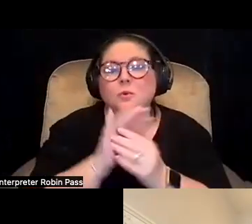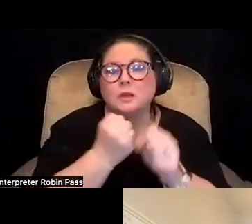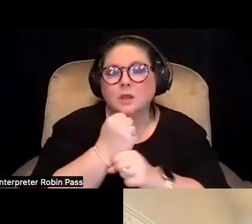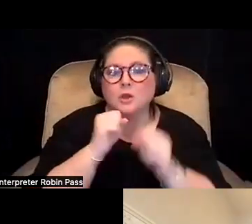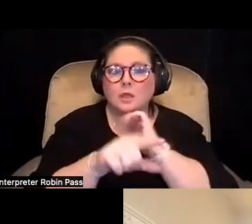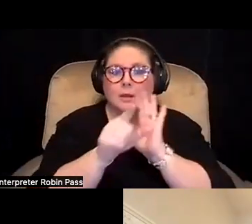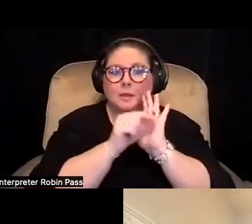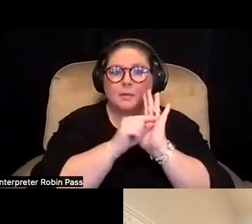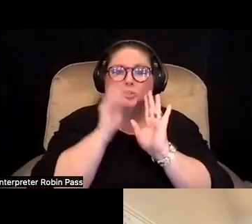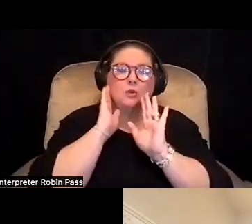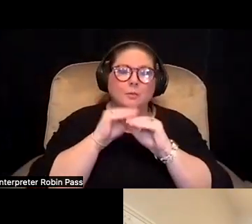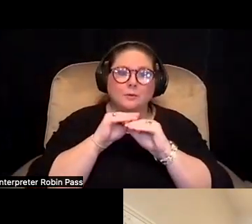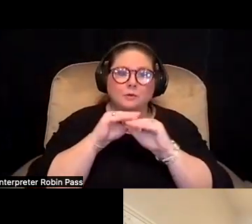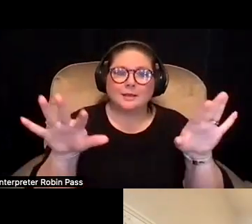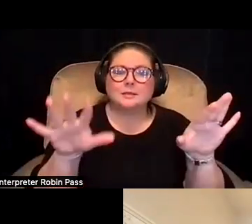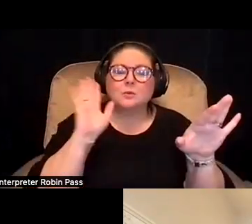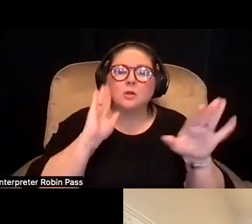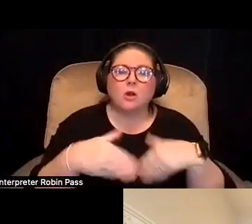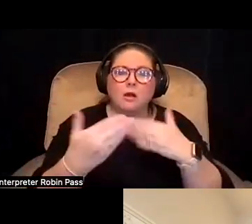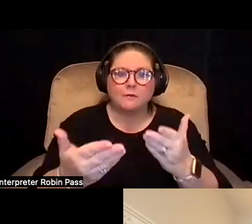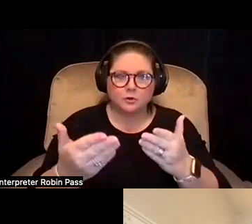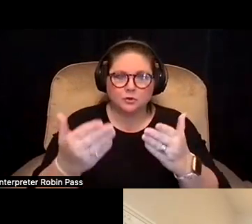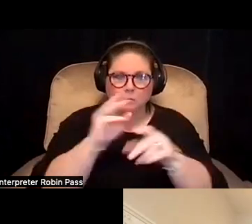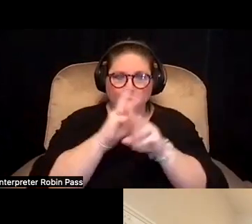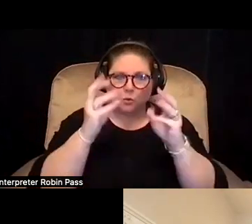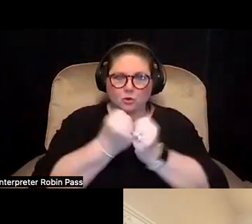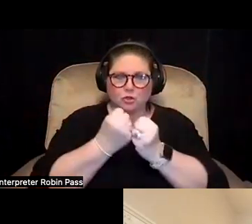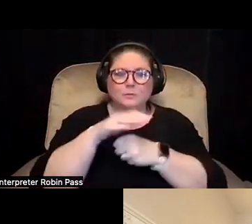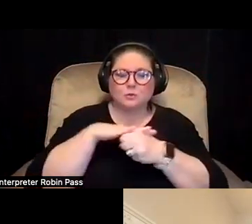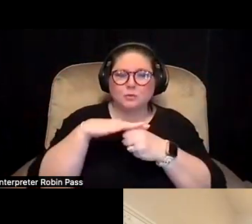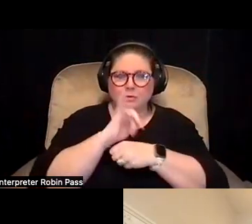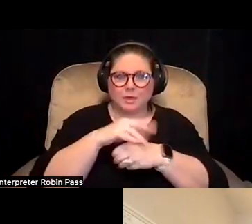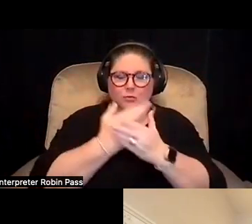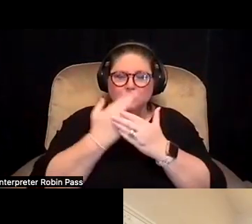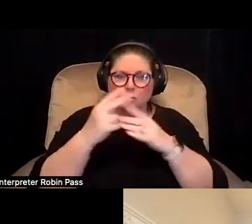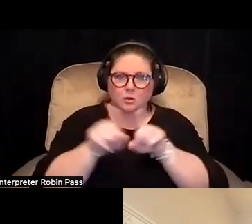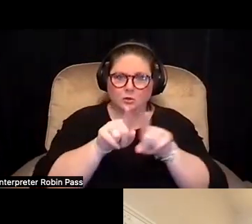we are going to offer some workshops around the resource as well to try and help our educators